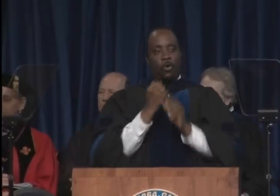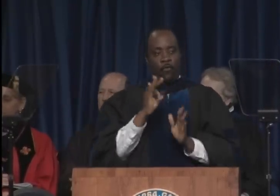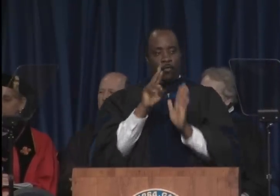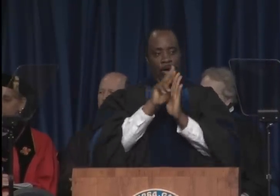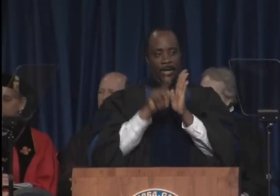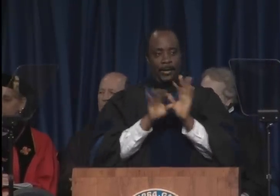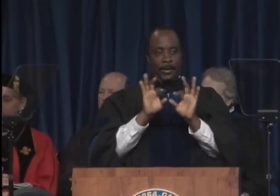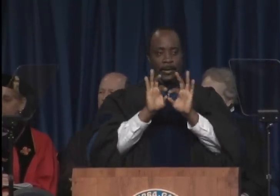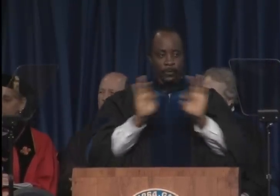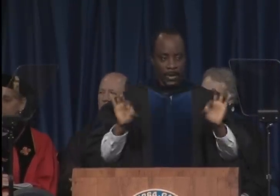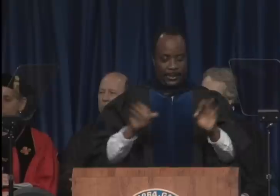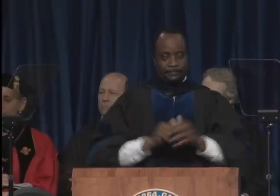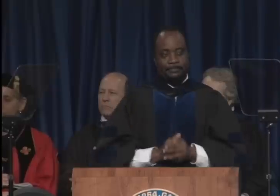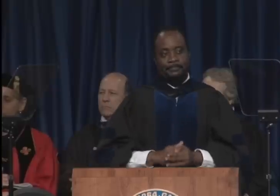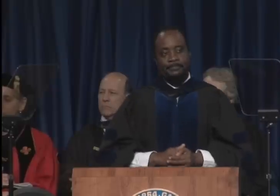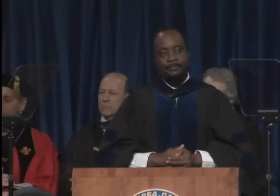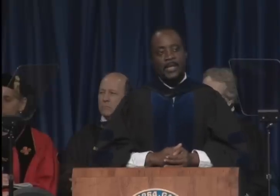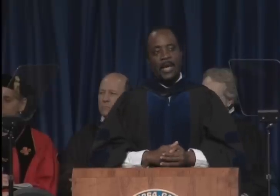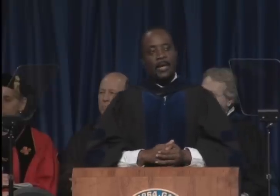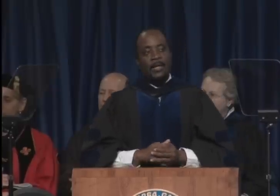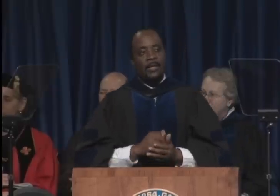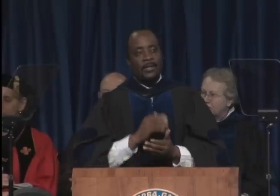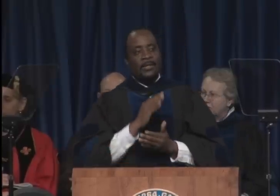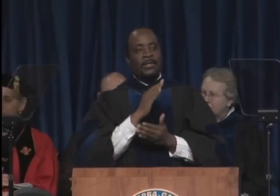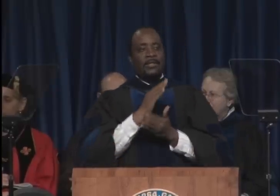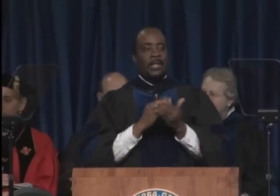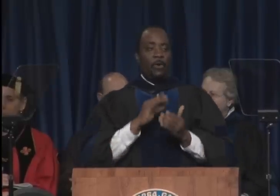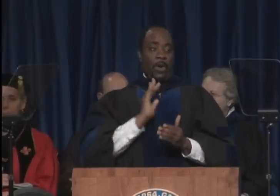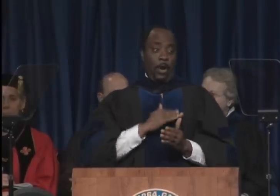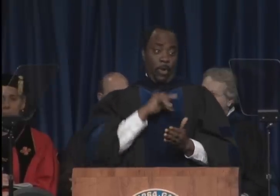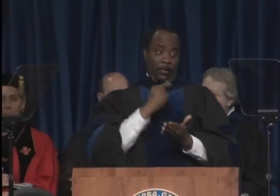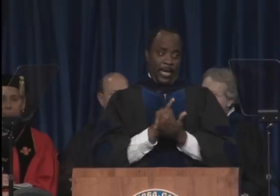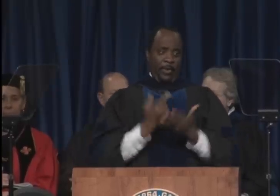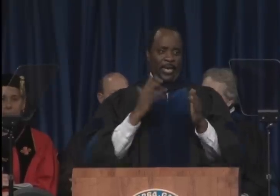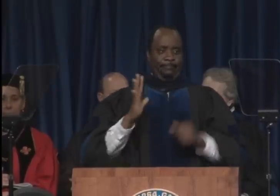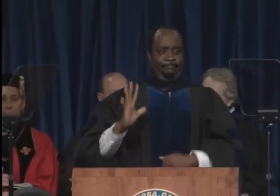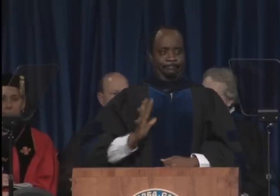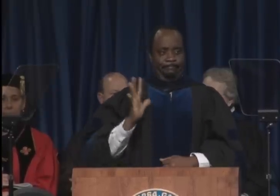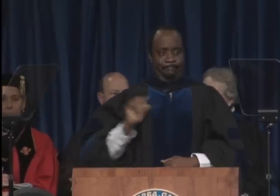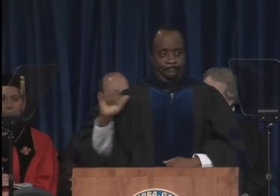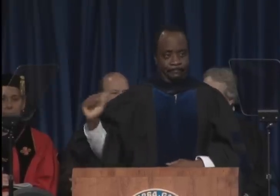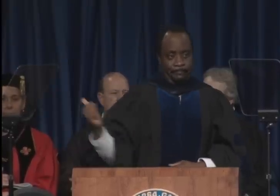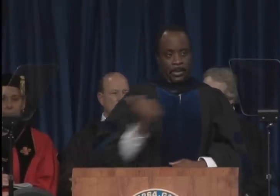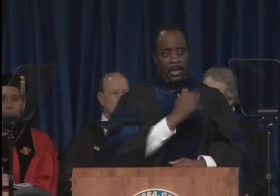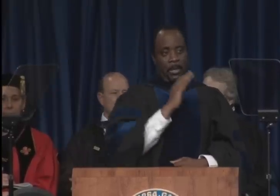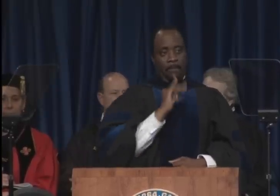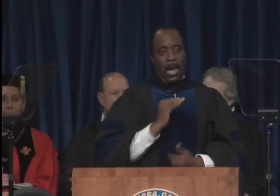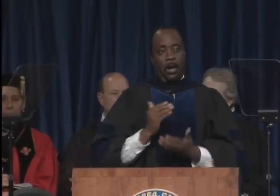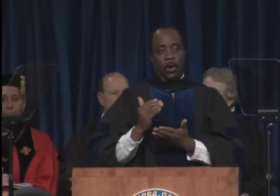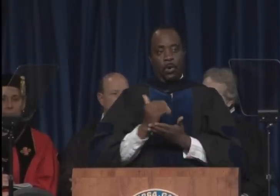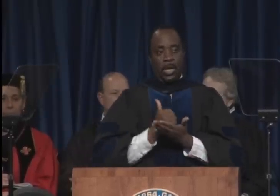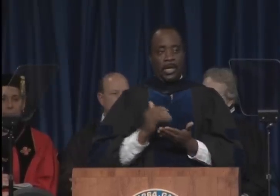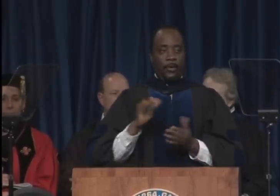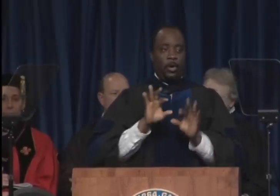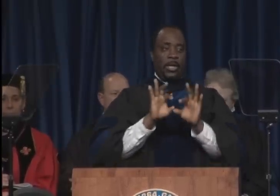of undergraduate degrees. Some of our graduates have distinguished themselves